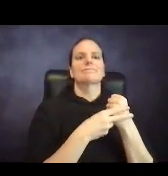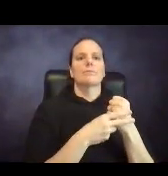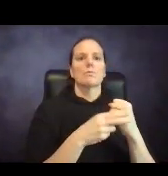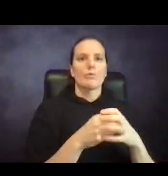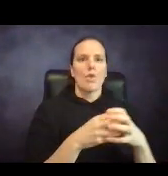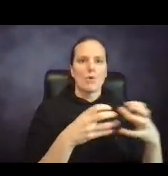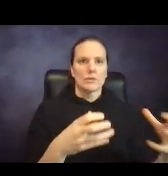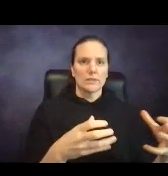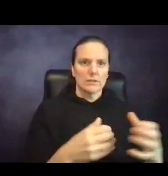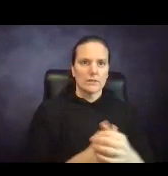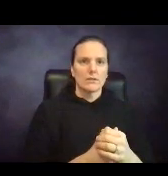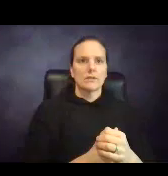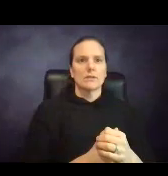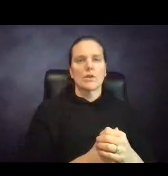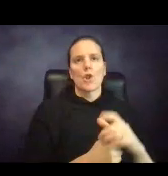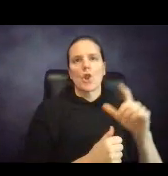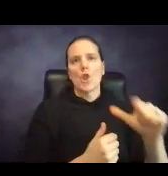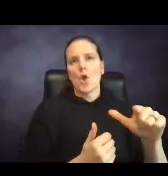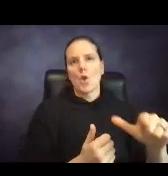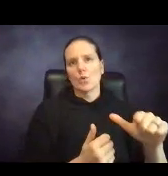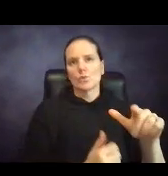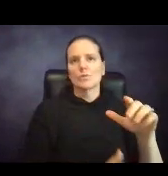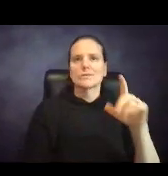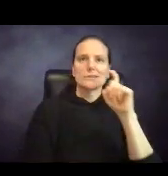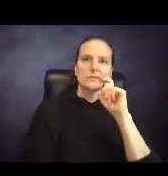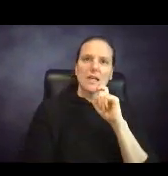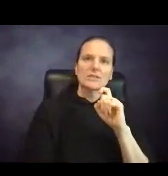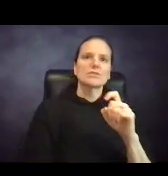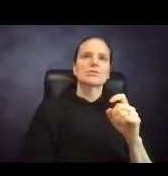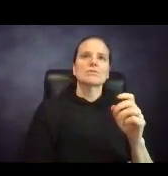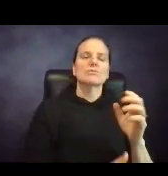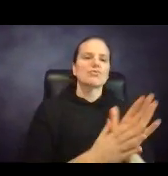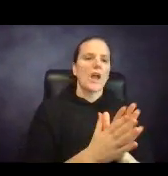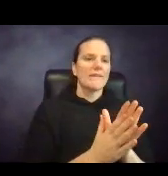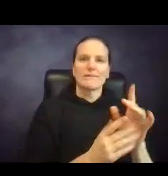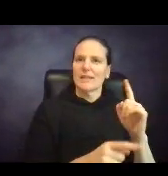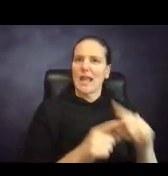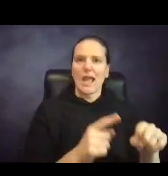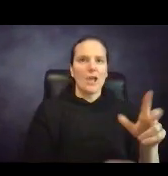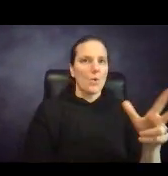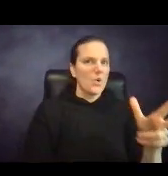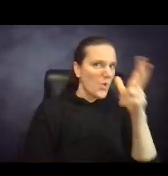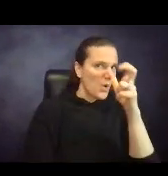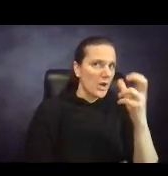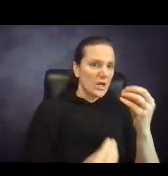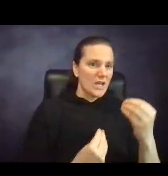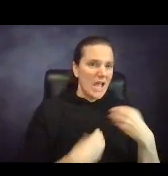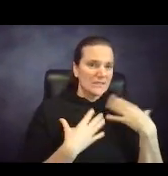low libido, low sex drive, inability to orgasm, reduce muscle mass. But the two big ones that people don't think about